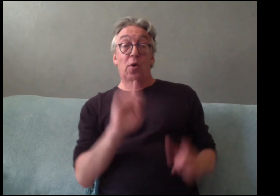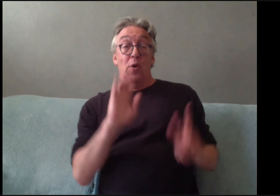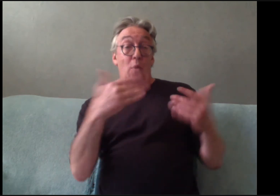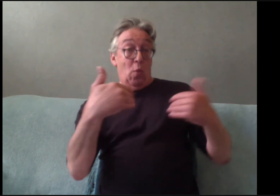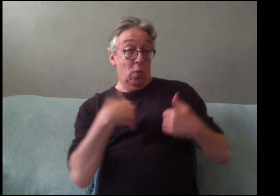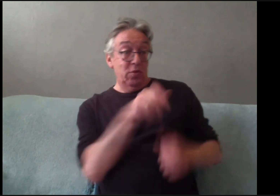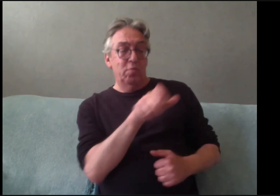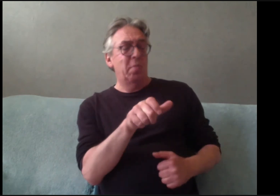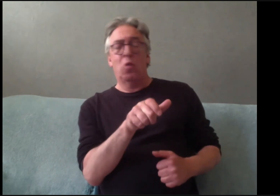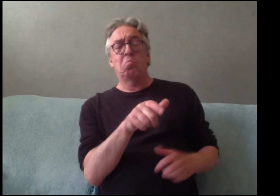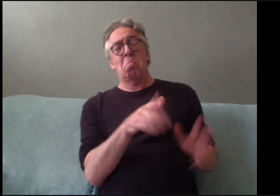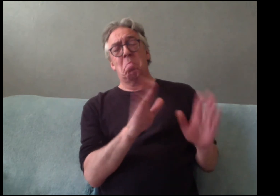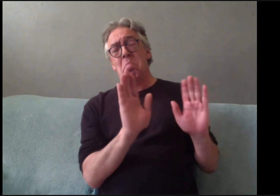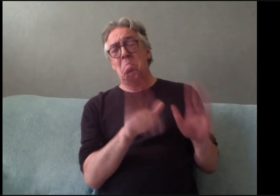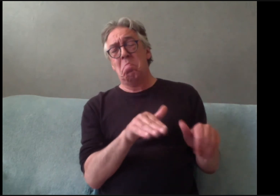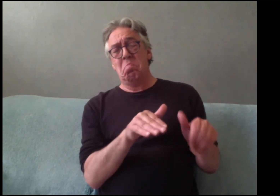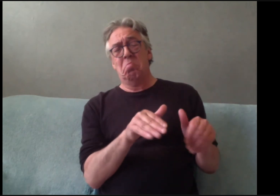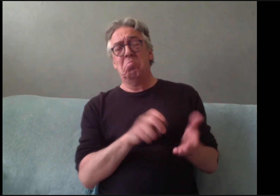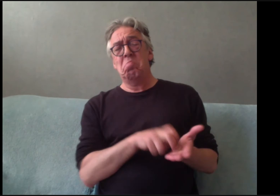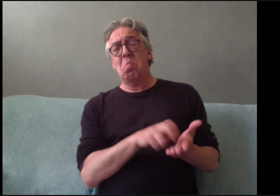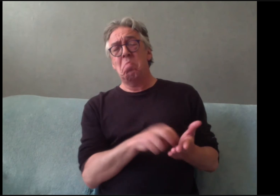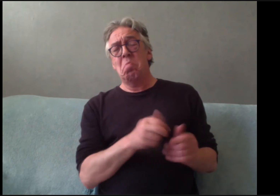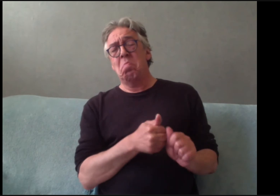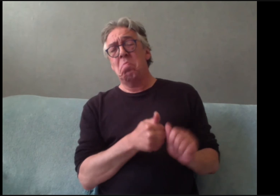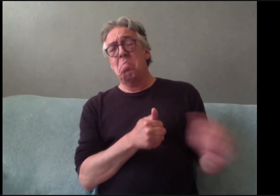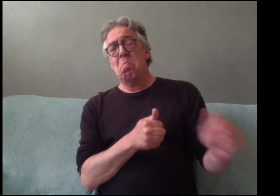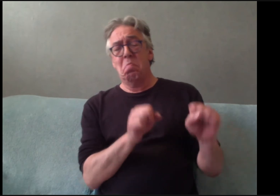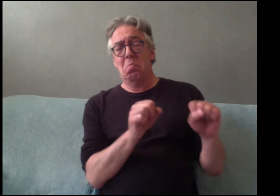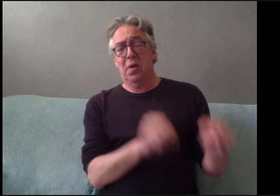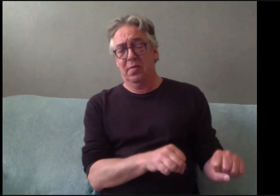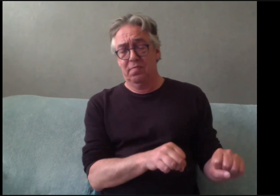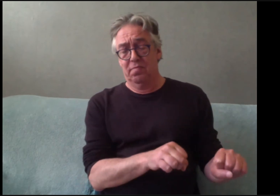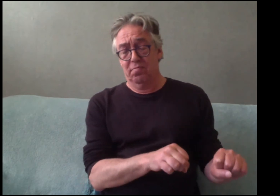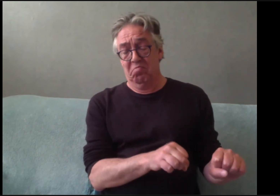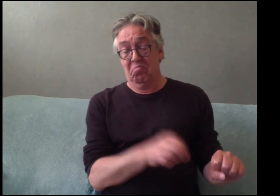And also in Spain where there's been special authorization.